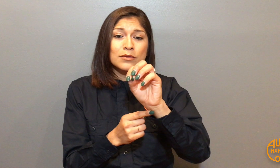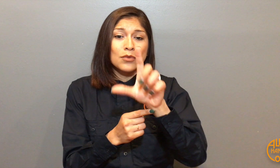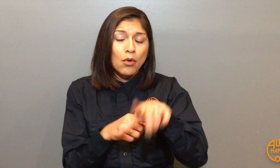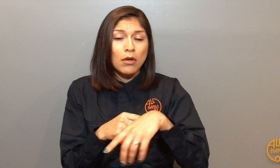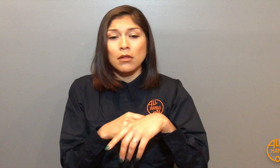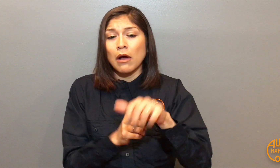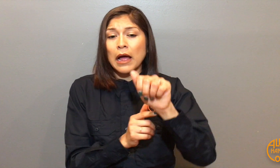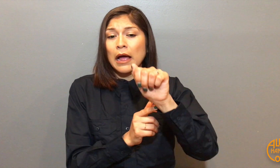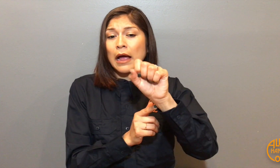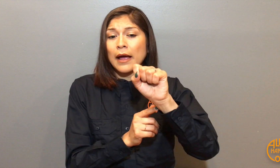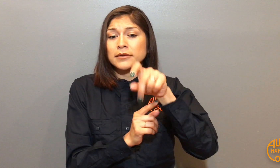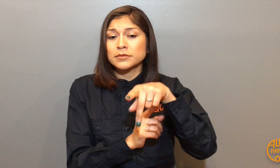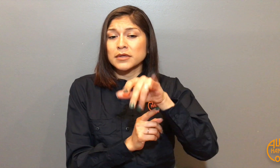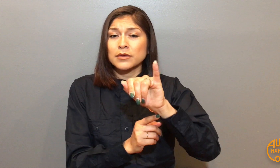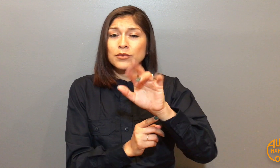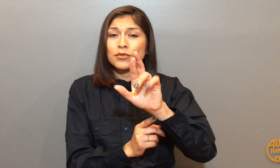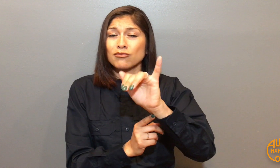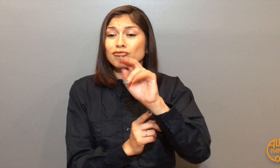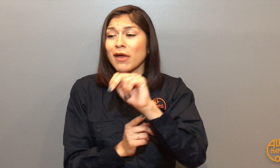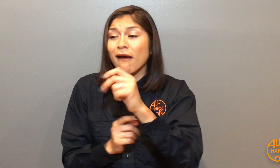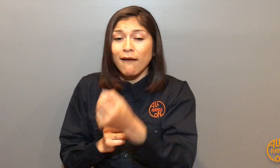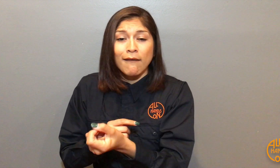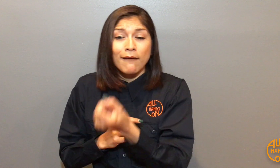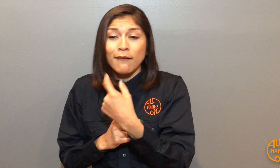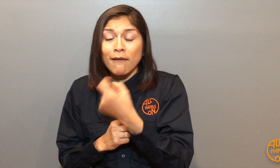sometimes Advil or other types of medications that are over-the-counter